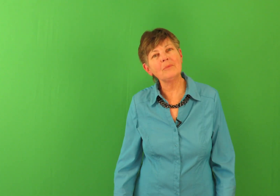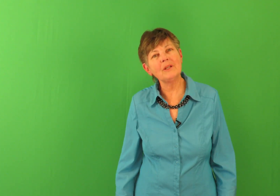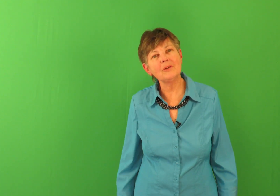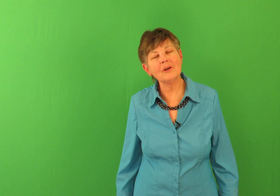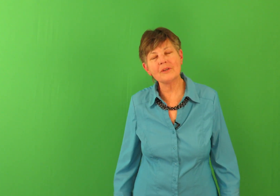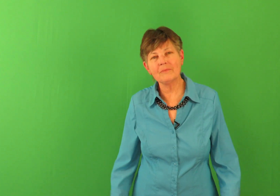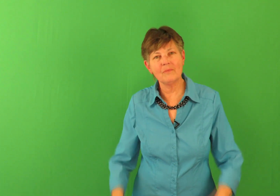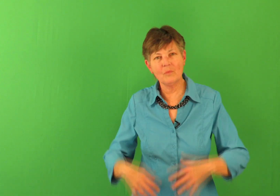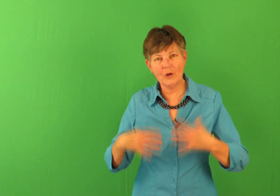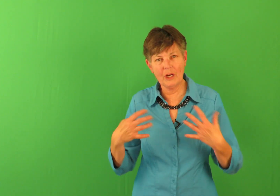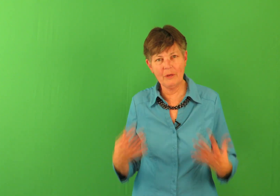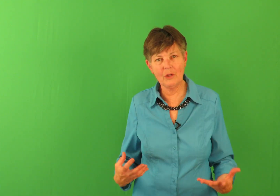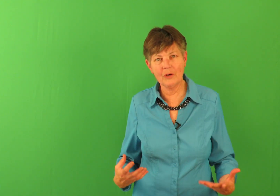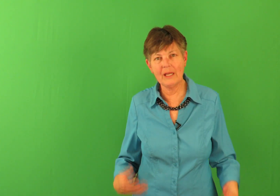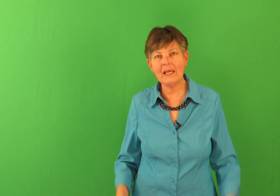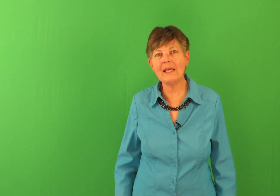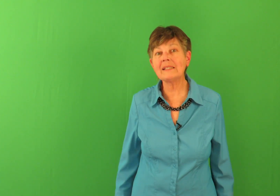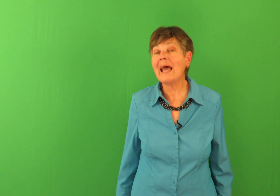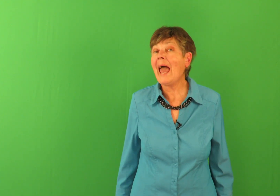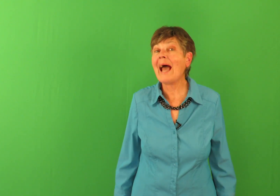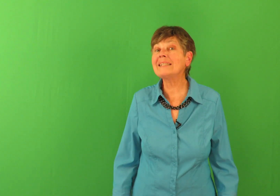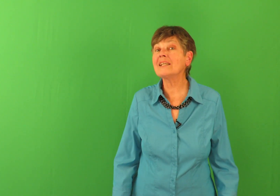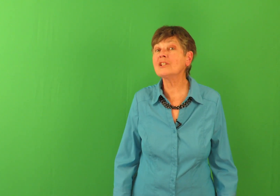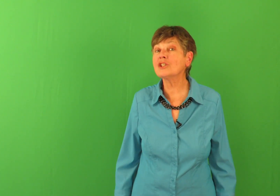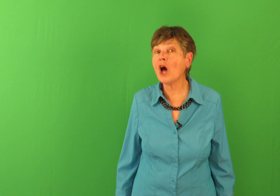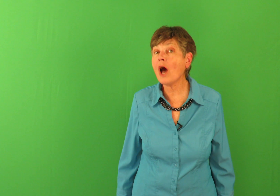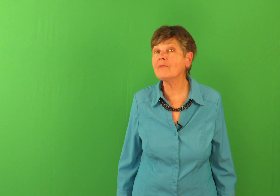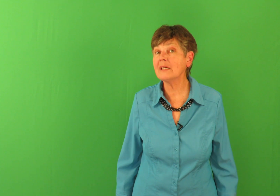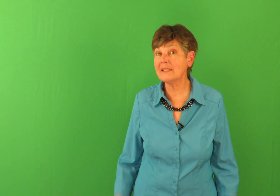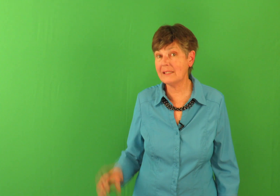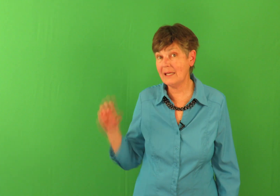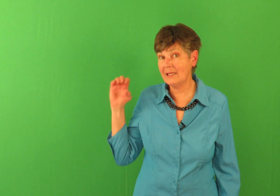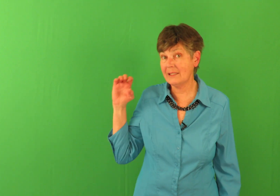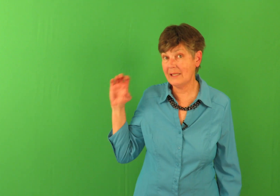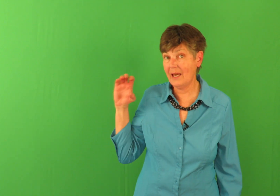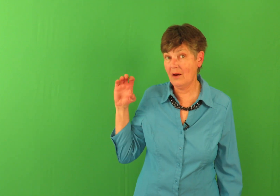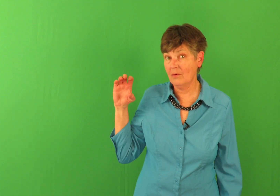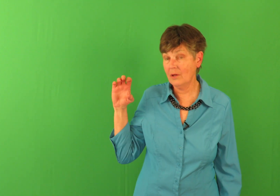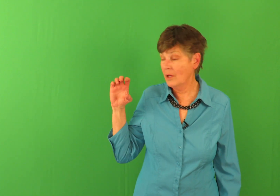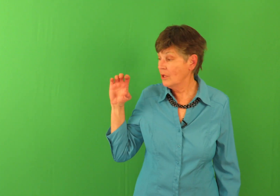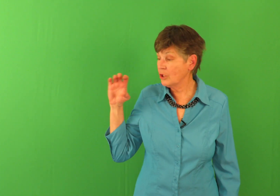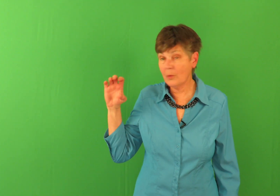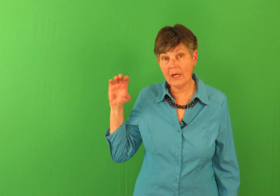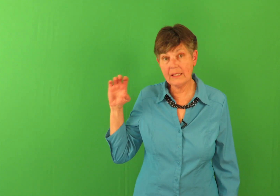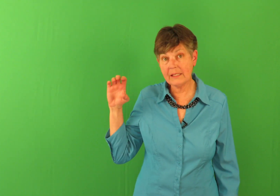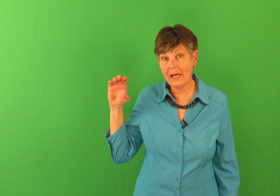to be to or we're gonna be learning is has a soft C sound so we're gonna sign